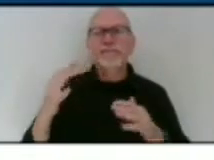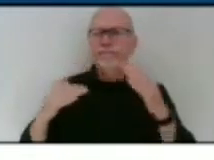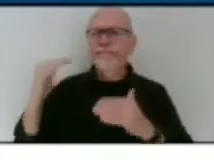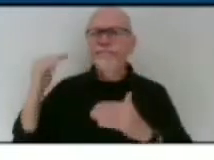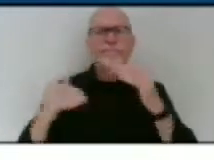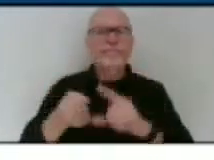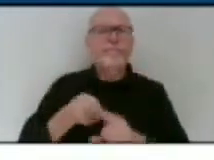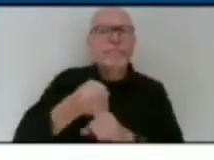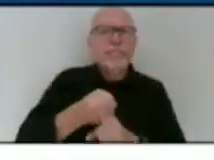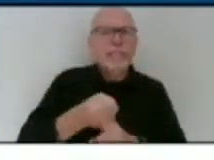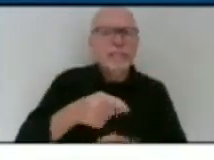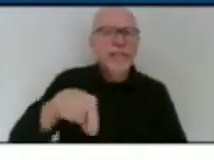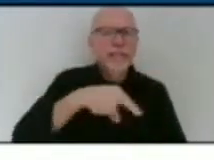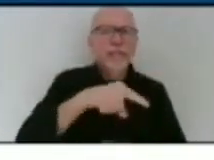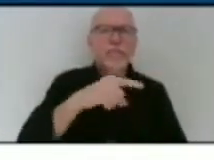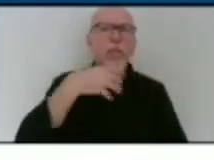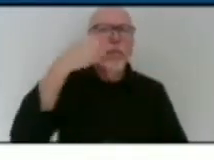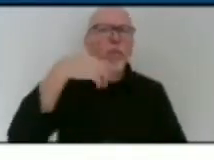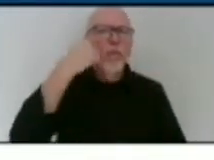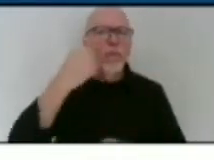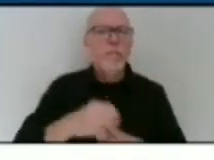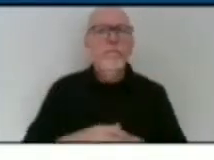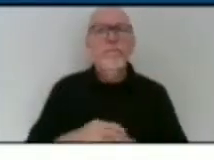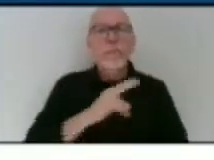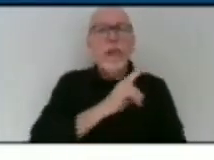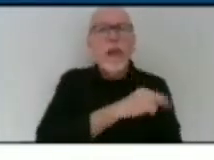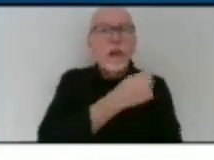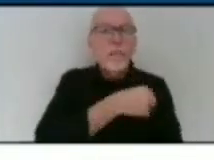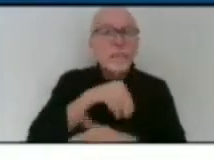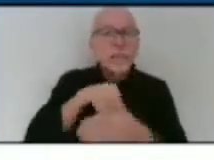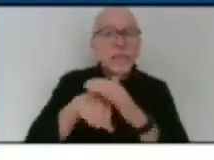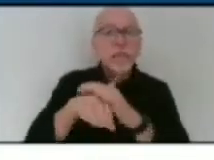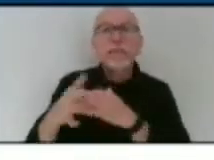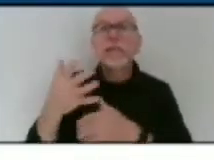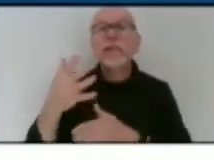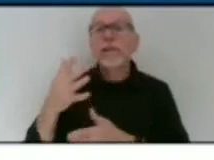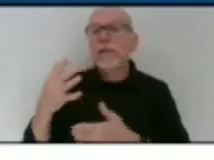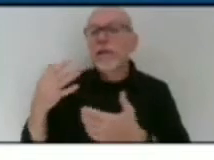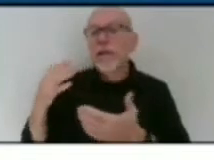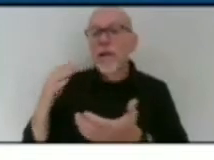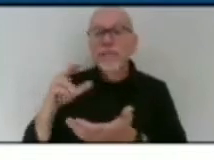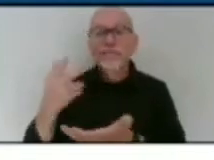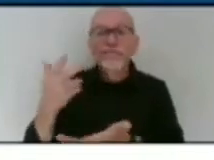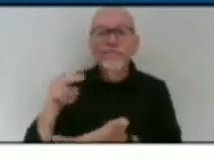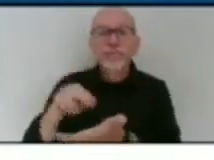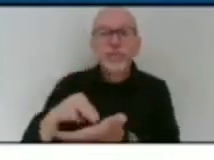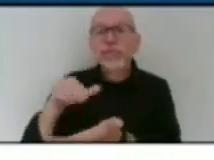Hoosiers, our hospitals and health care workforce are being inundated. A number